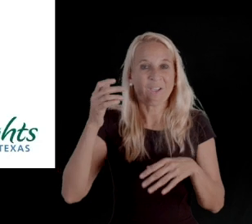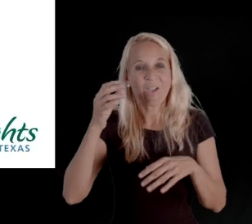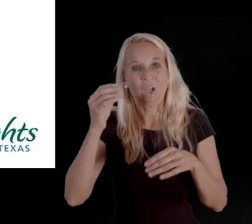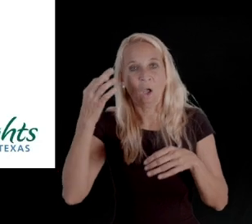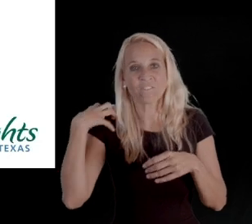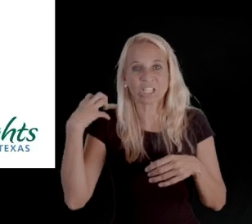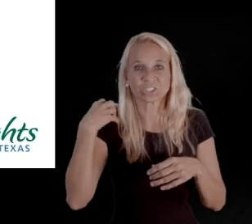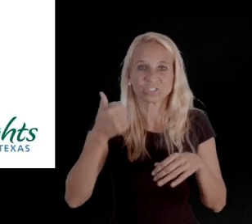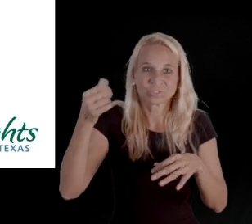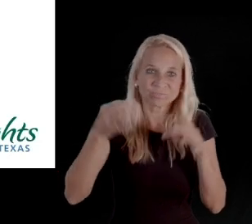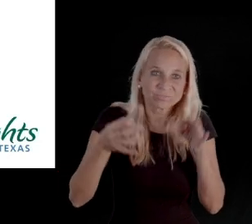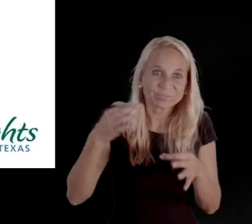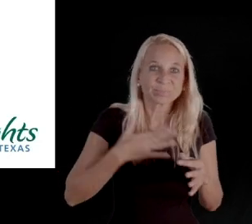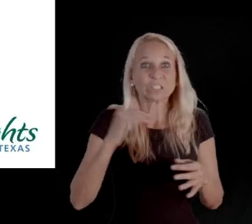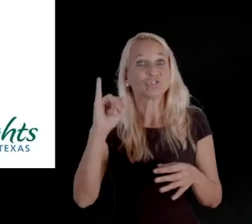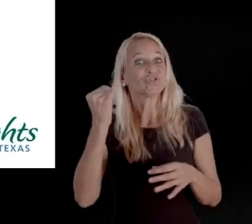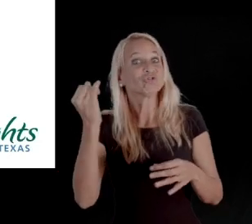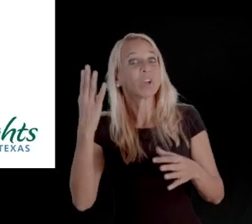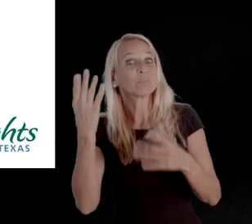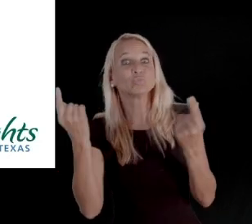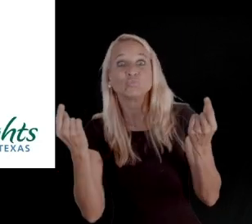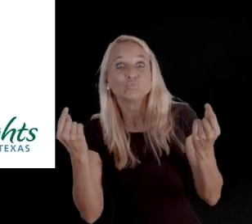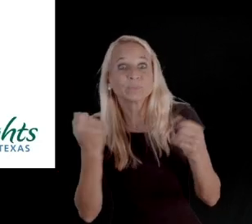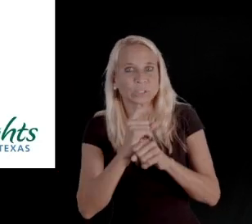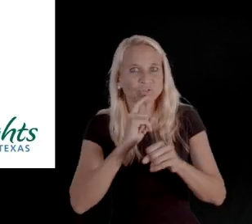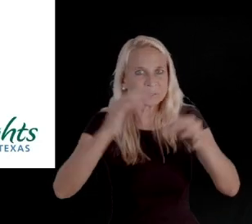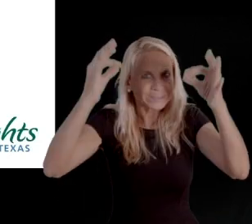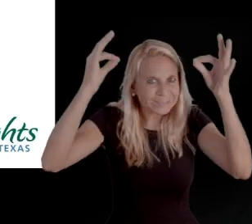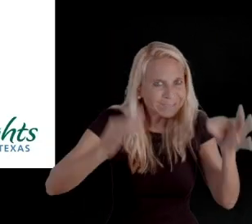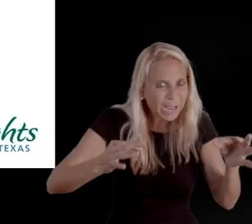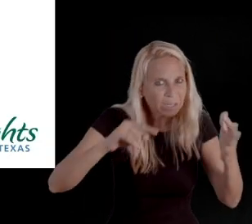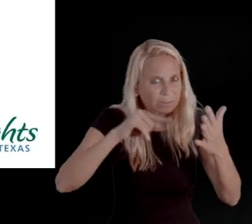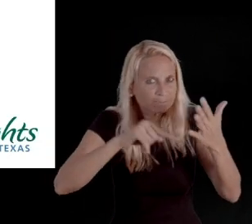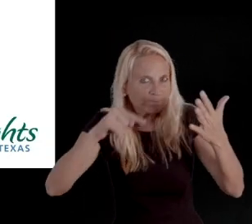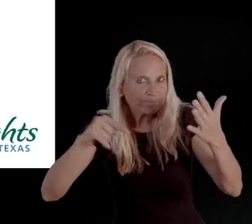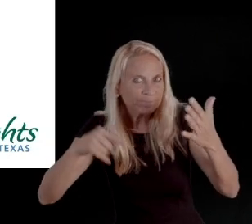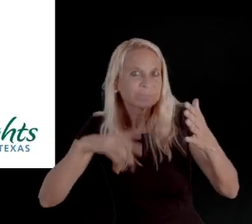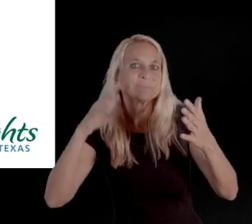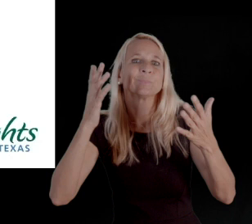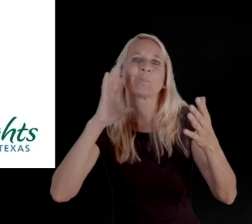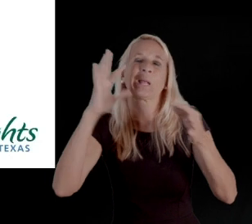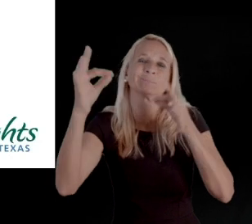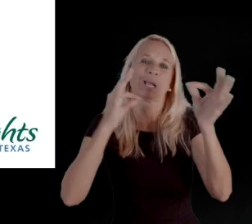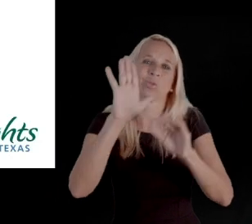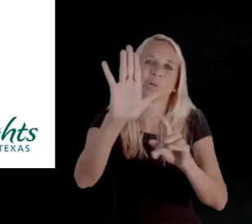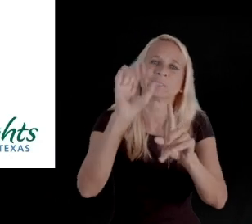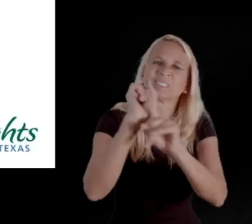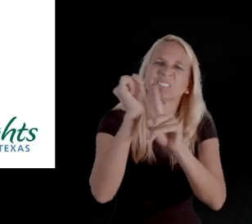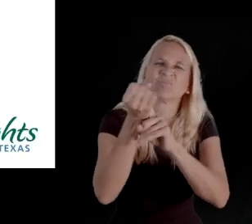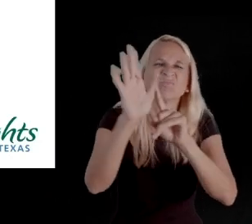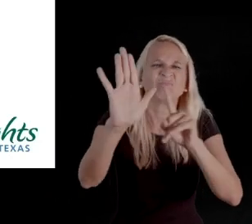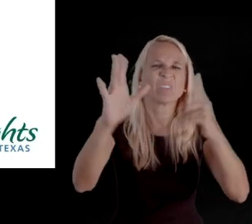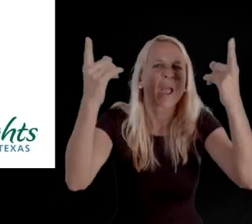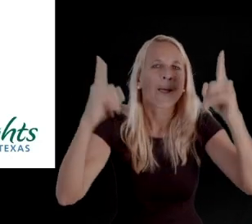my job here today is to make sure that the decision is made on this case, and they'll explain what your situation is,